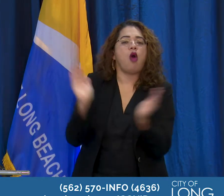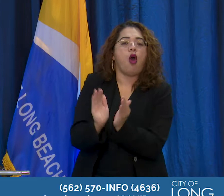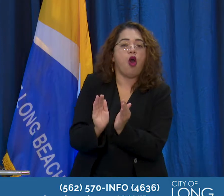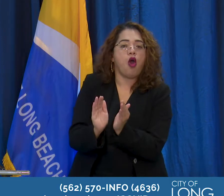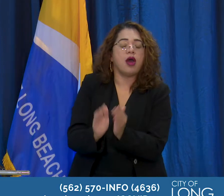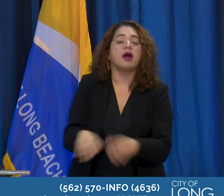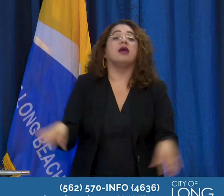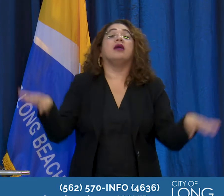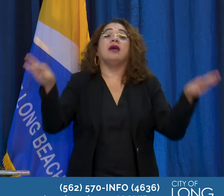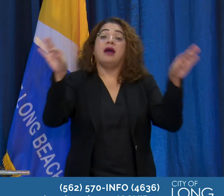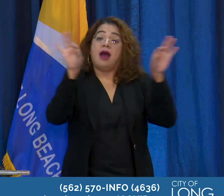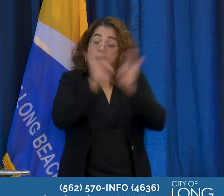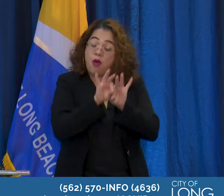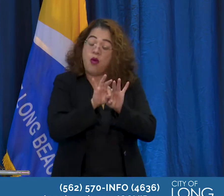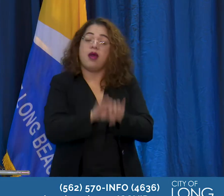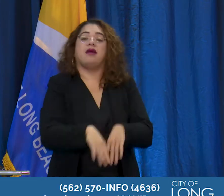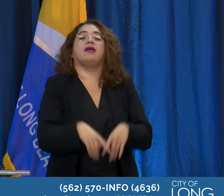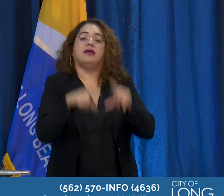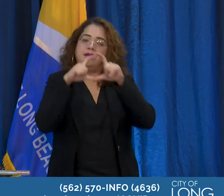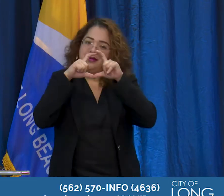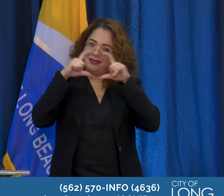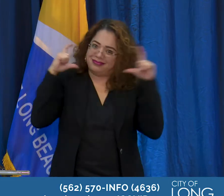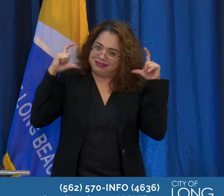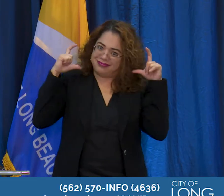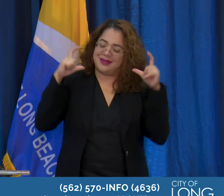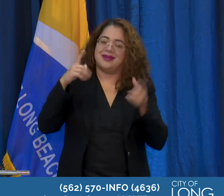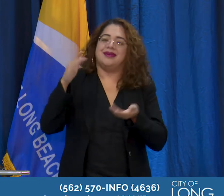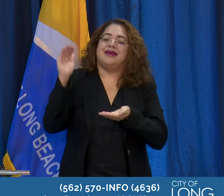Our goal is to keep our community safe and healthy.